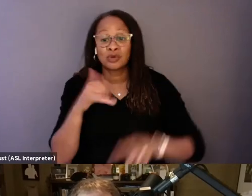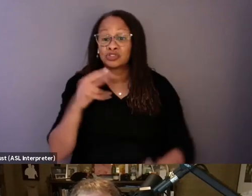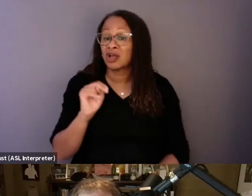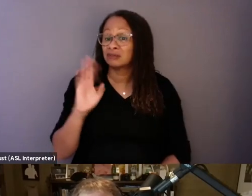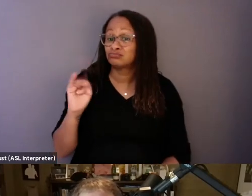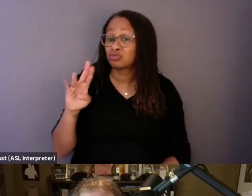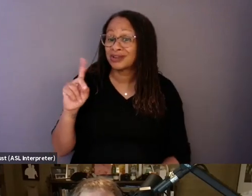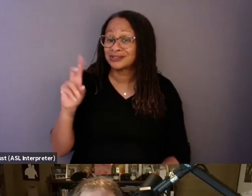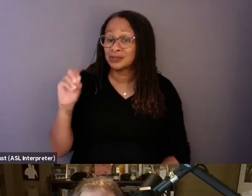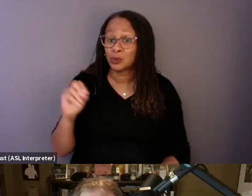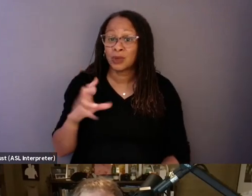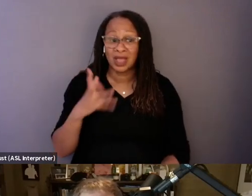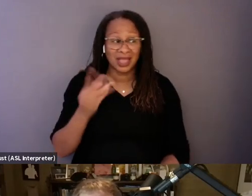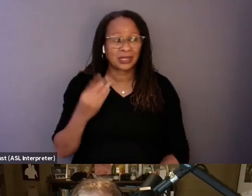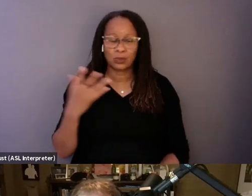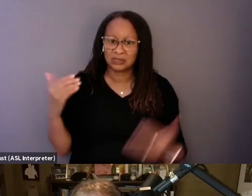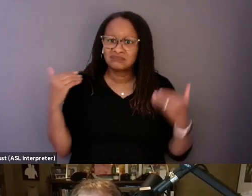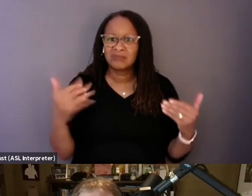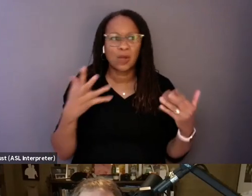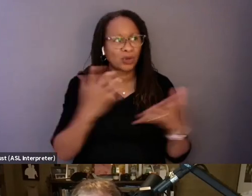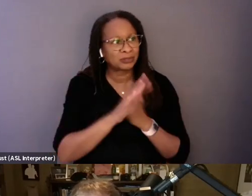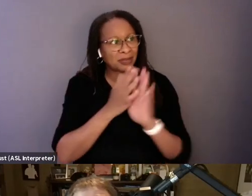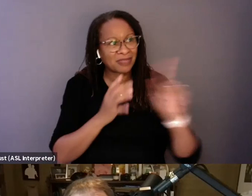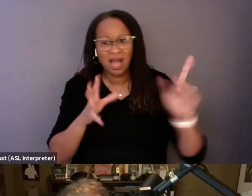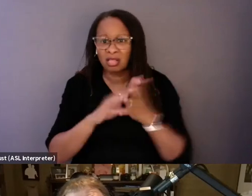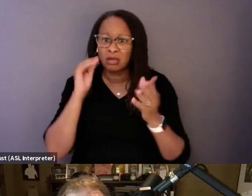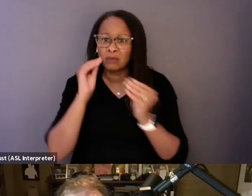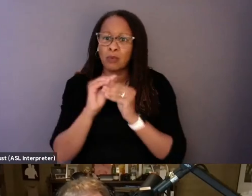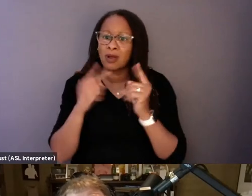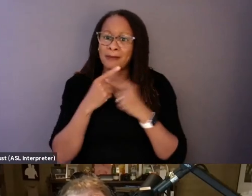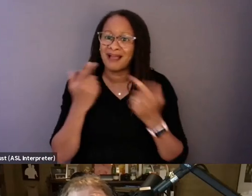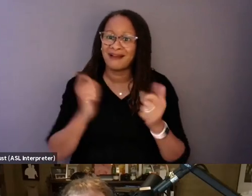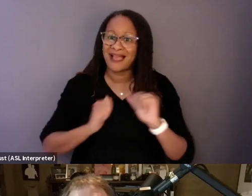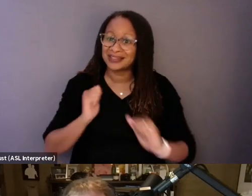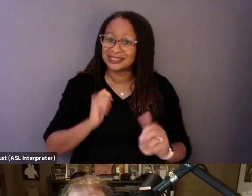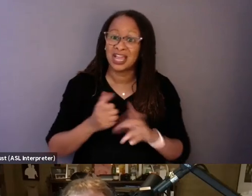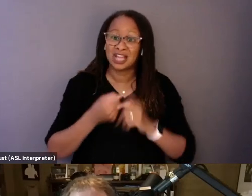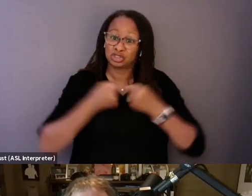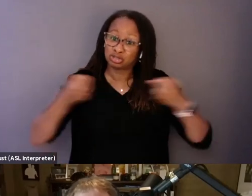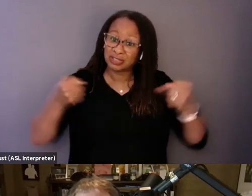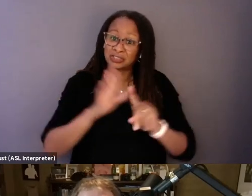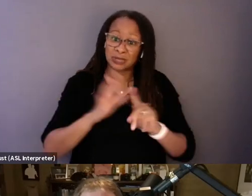he wanted me to get on, to learn more about acting, have more experiences, stretch himself, challenge himself,